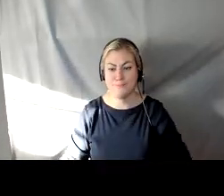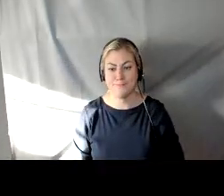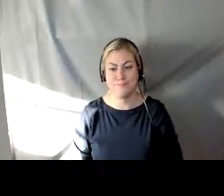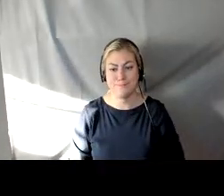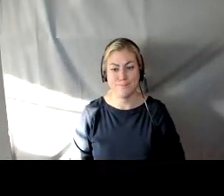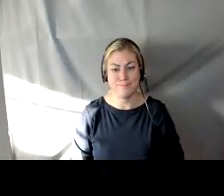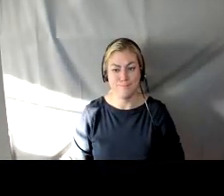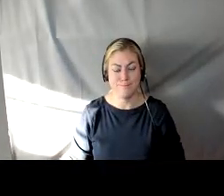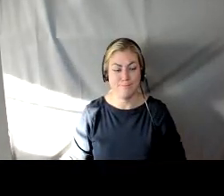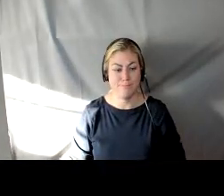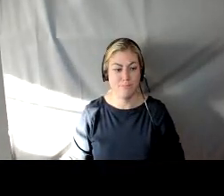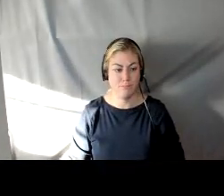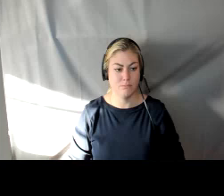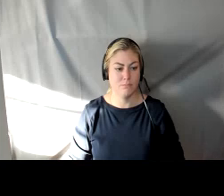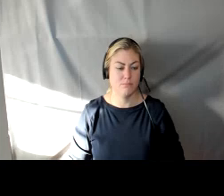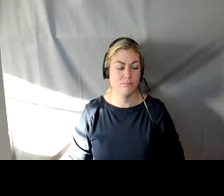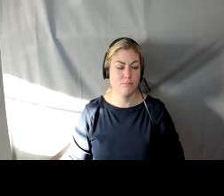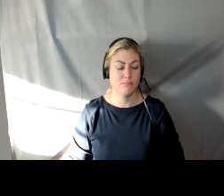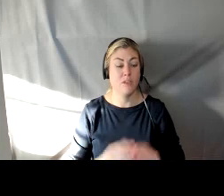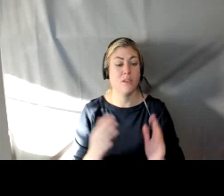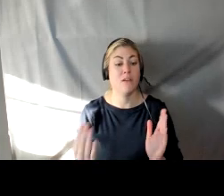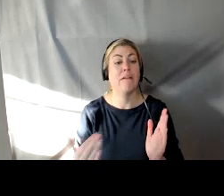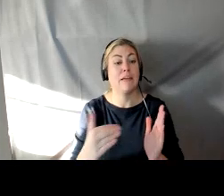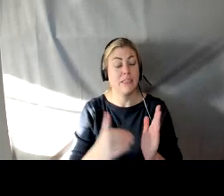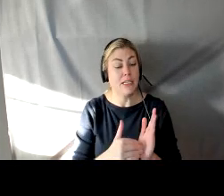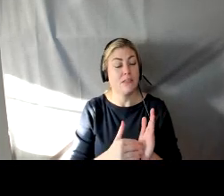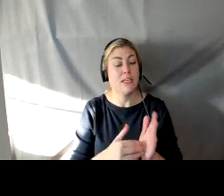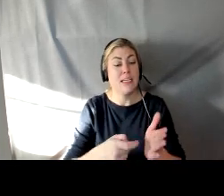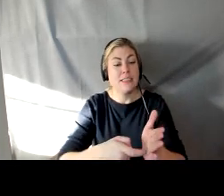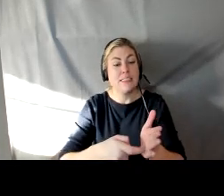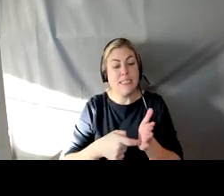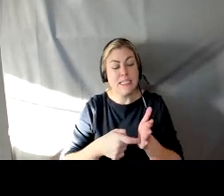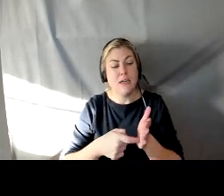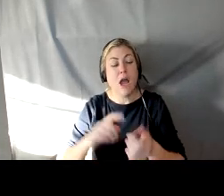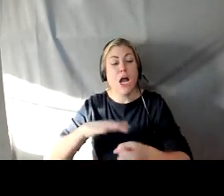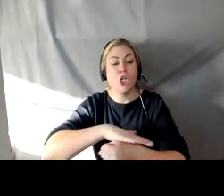And again looking for a local coordinating entity who could manage a